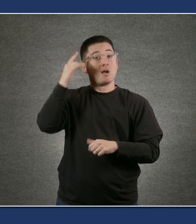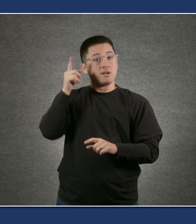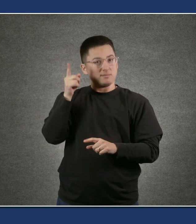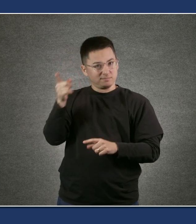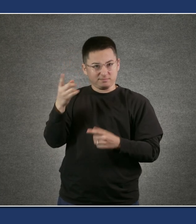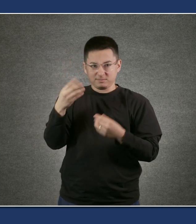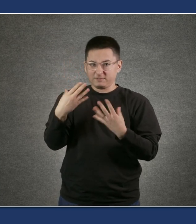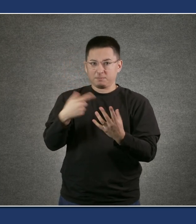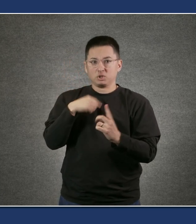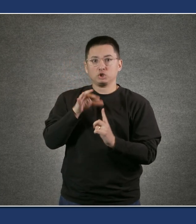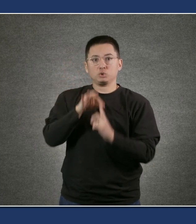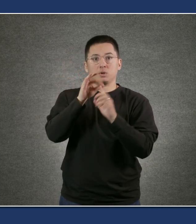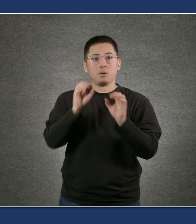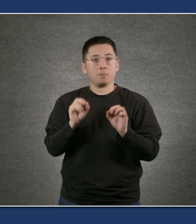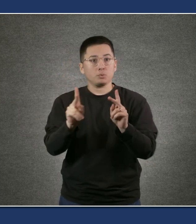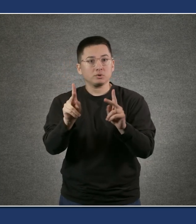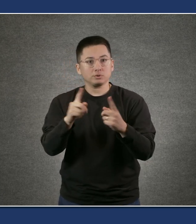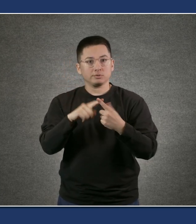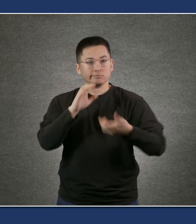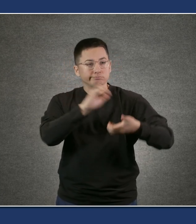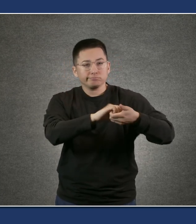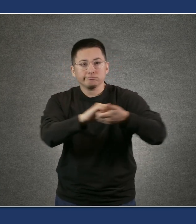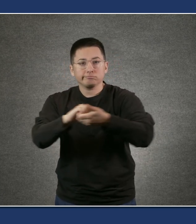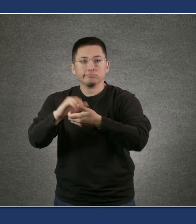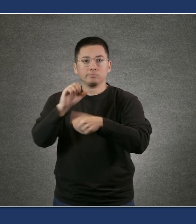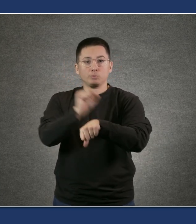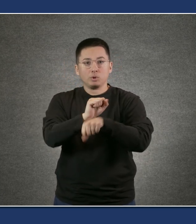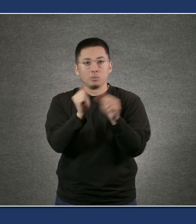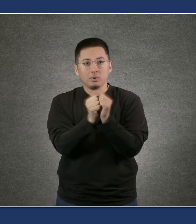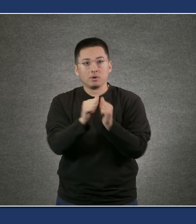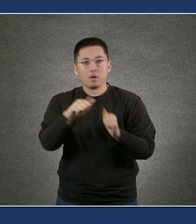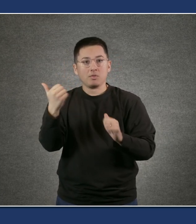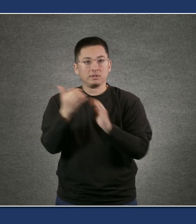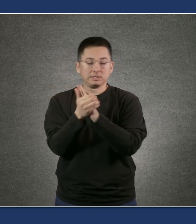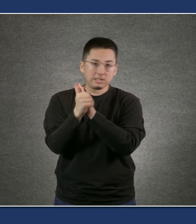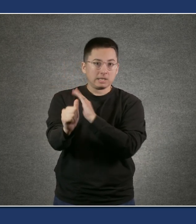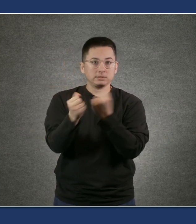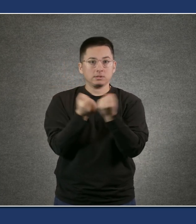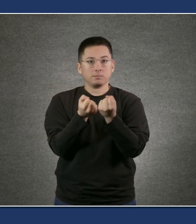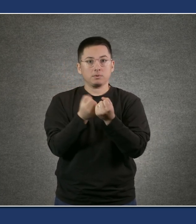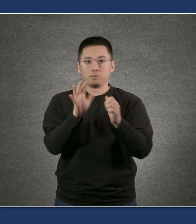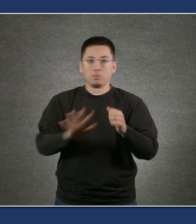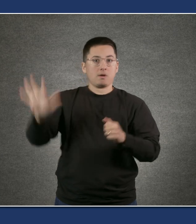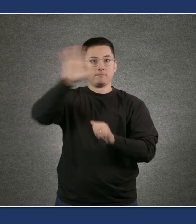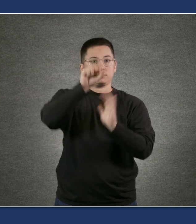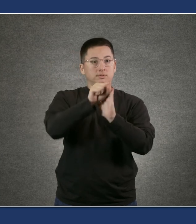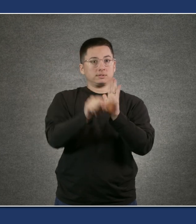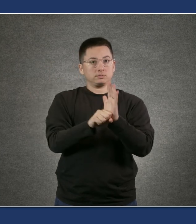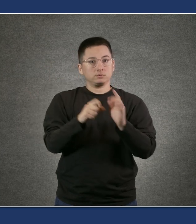to regularly collaborate with other talented advocates from across the state in order to improve the lives of people